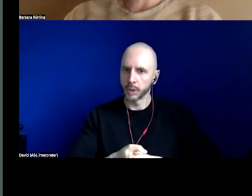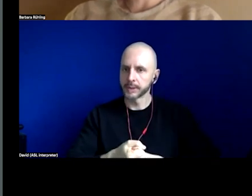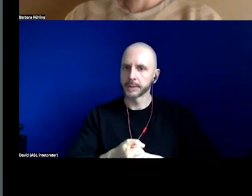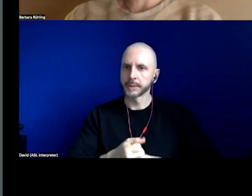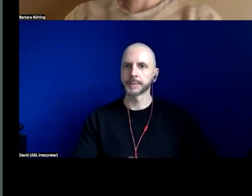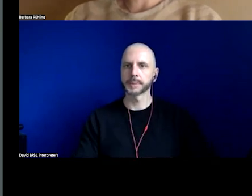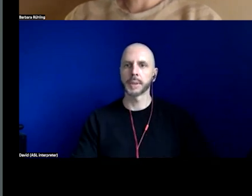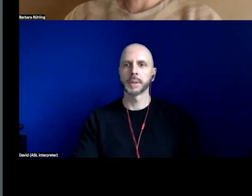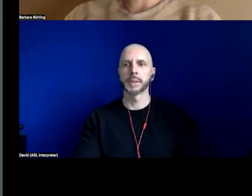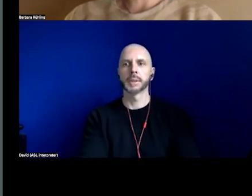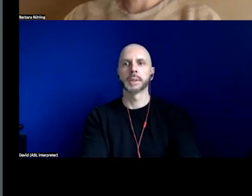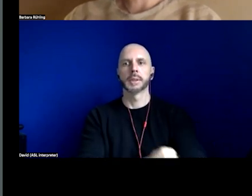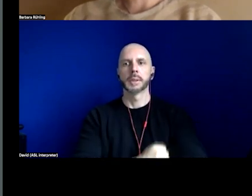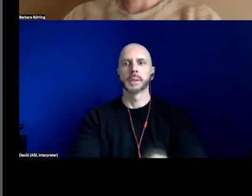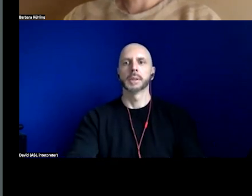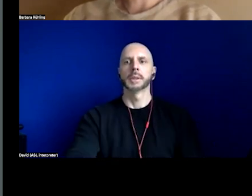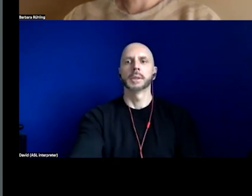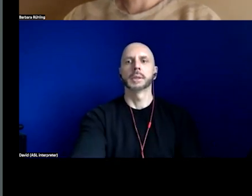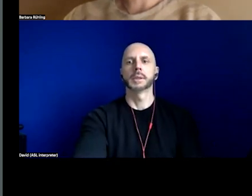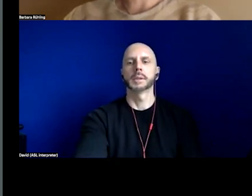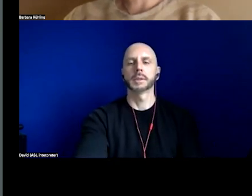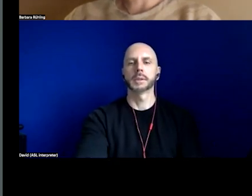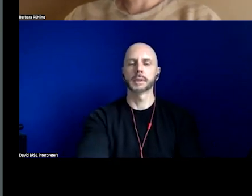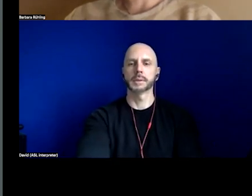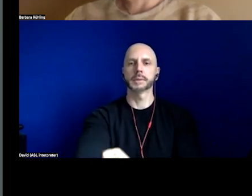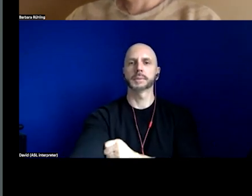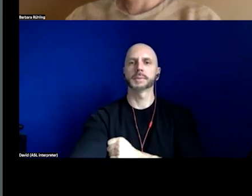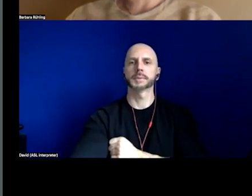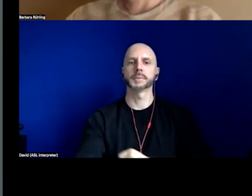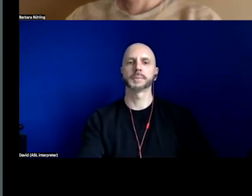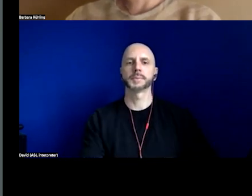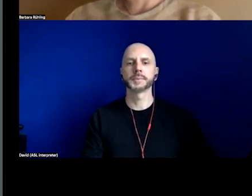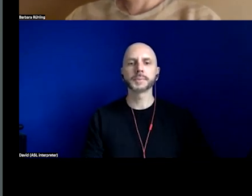series, I heard George Walkley talk about humans always in the loop, and I think this has also